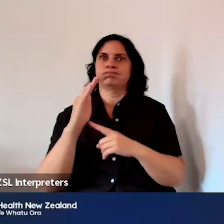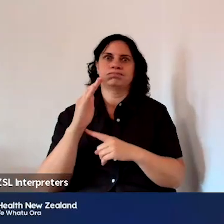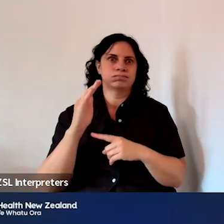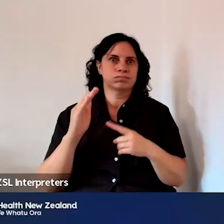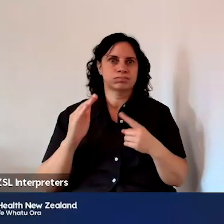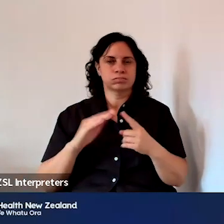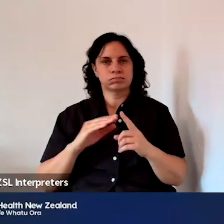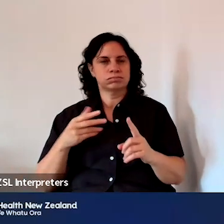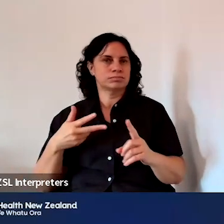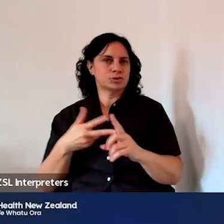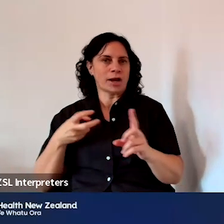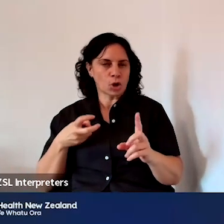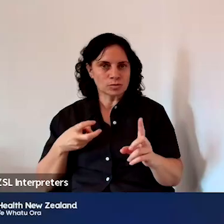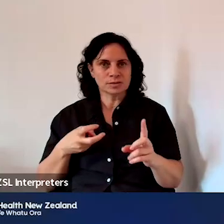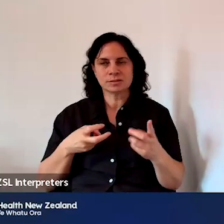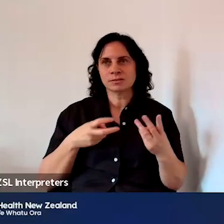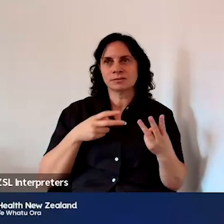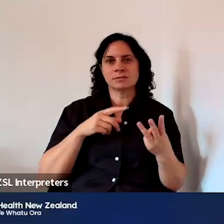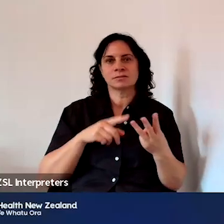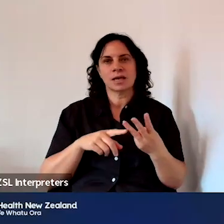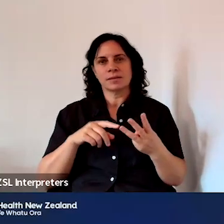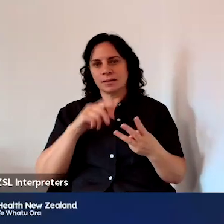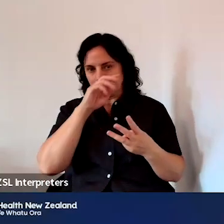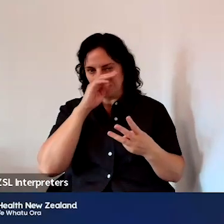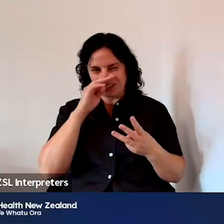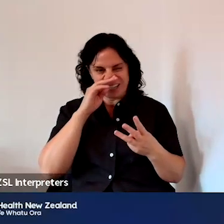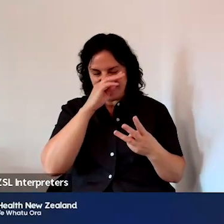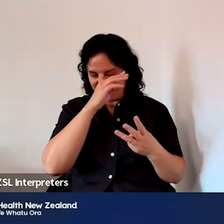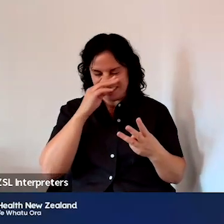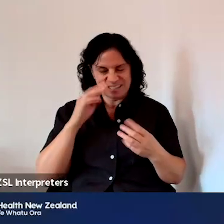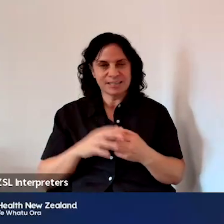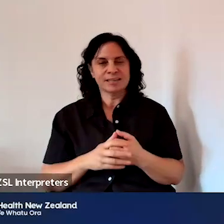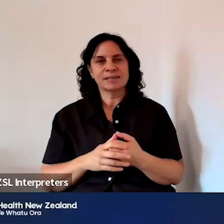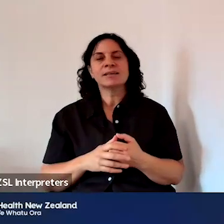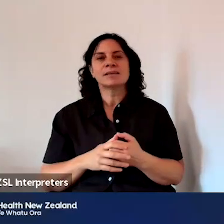access to iCAMHS (Infant, Child & Adolescent Mental Health Service) starts to peak and also to our community mental health services.